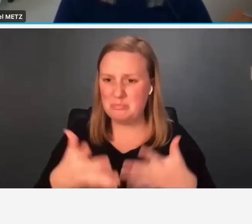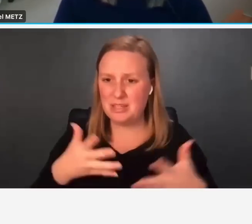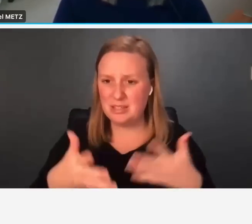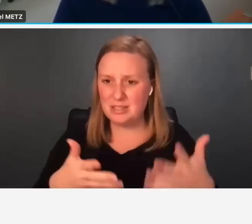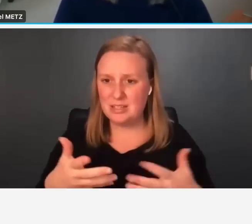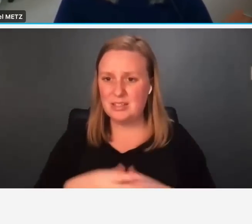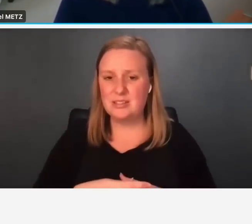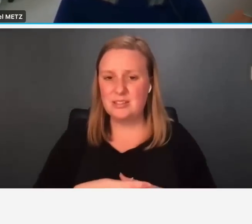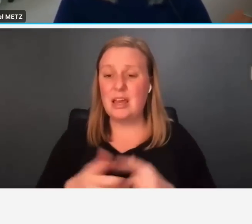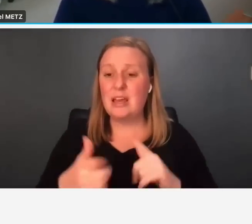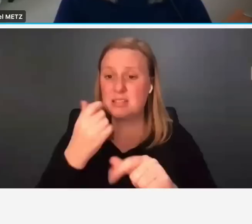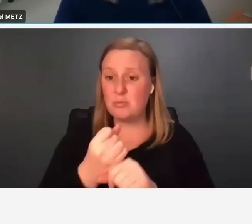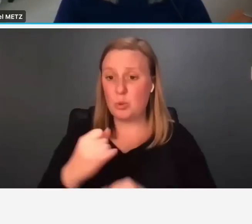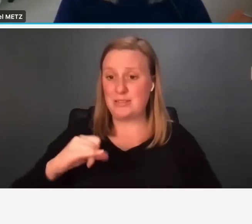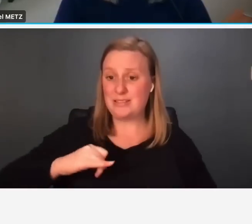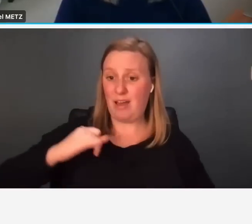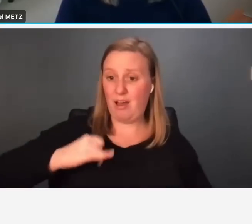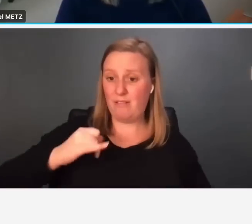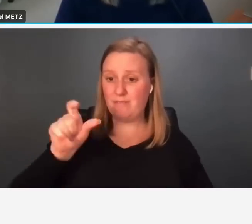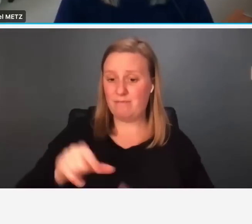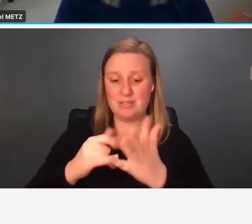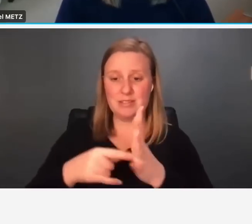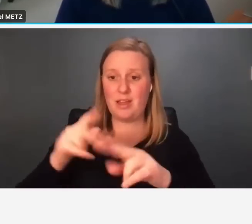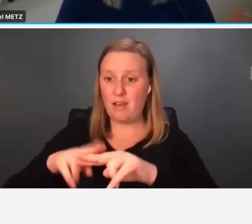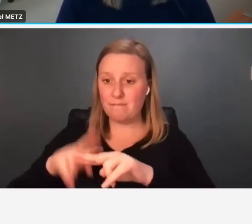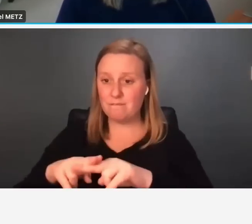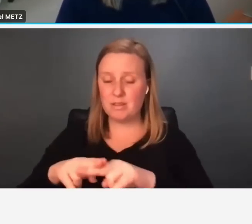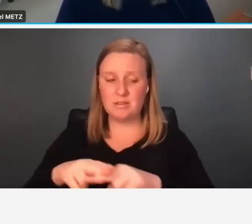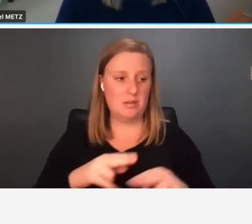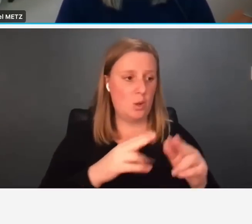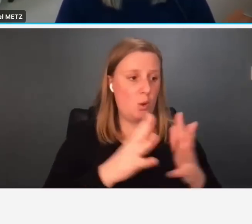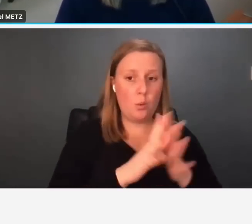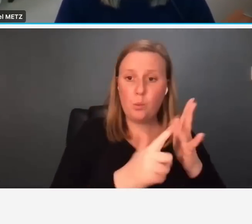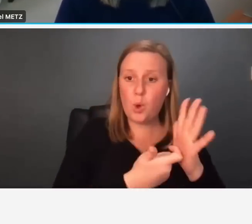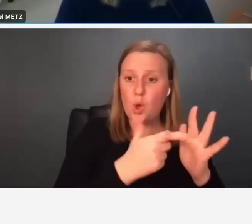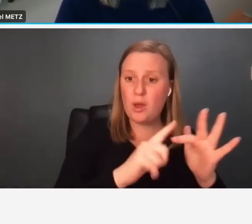how the legislation has evolved over time. Through the new Act we can address some of these